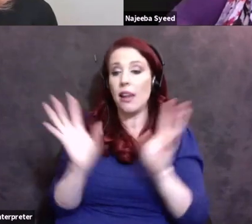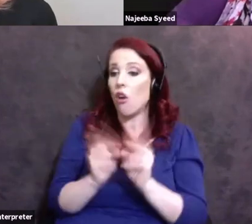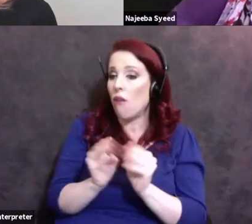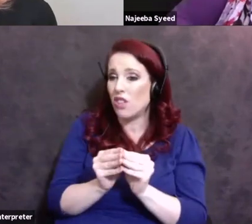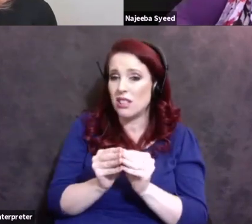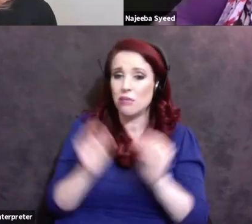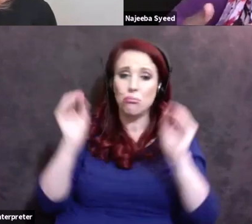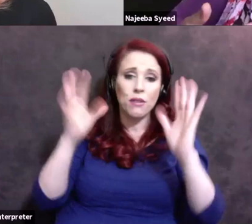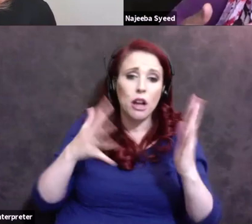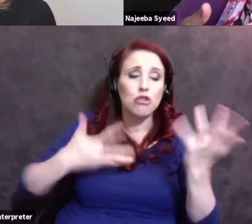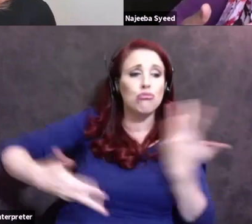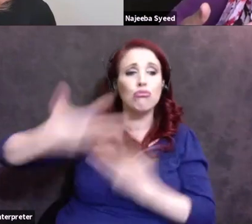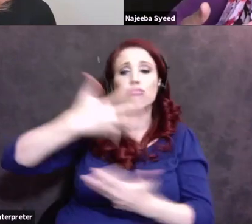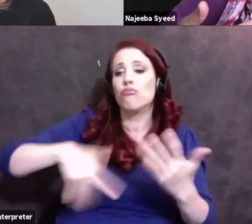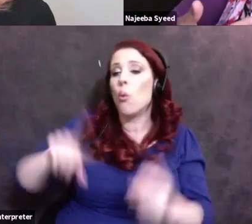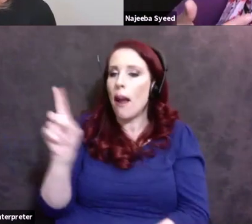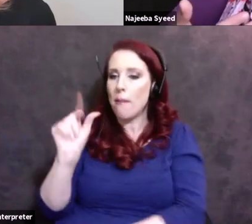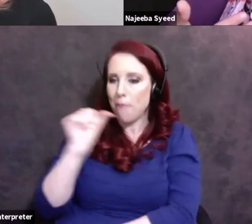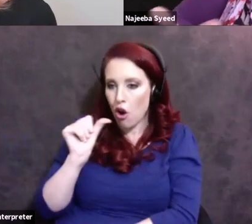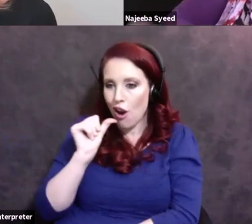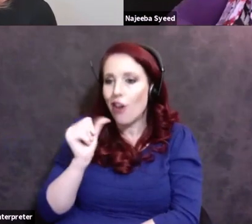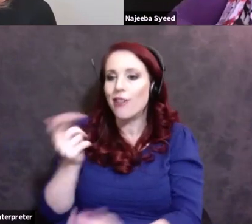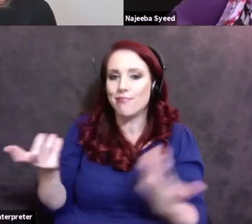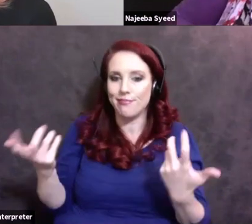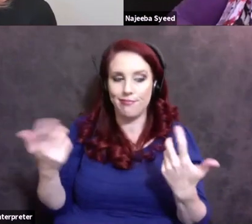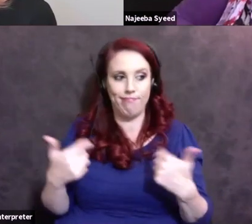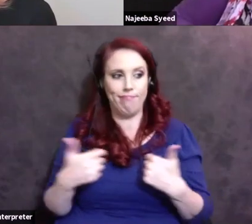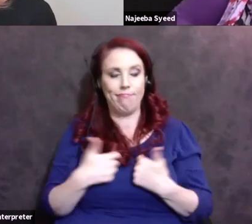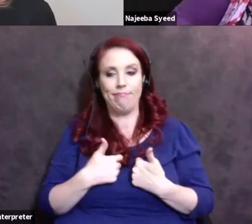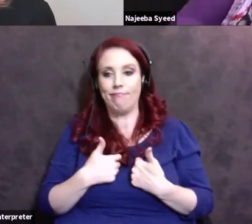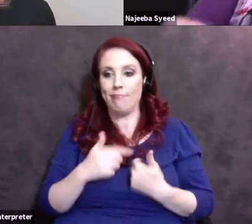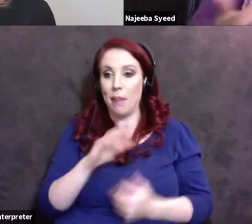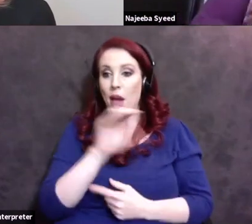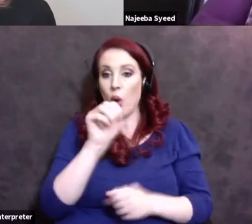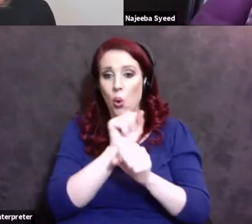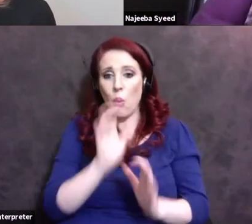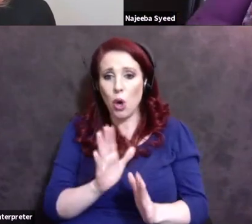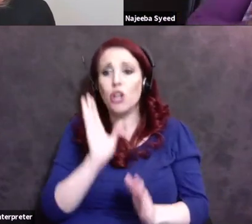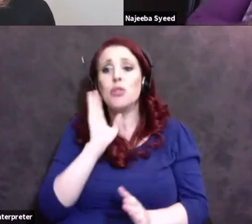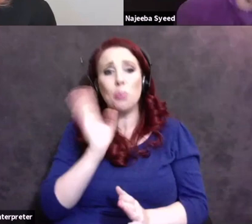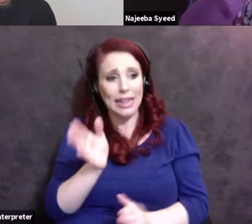mingle in bars and I have colleagues who would teach their classes in bars.